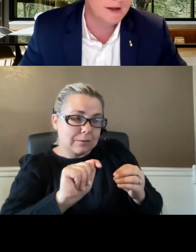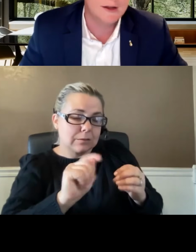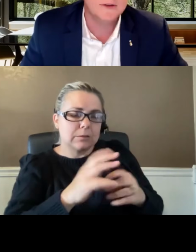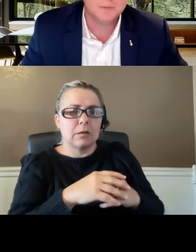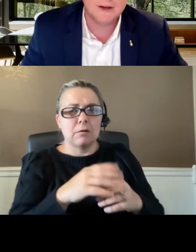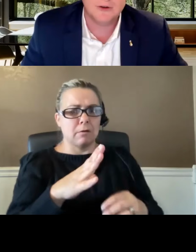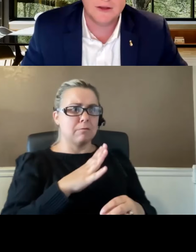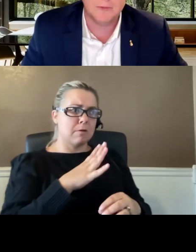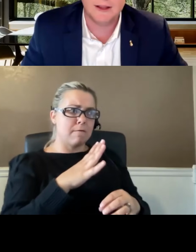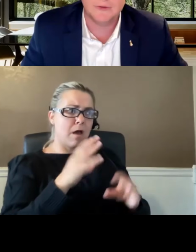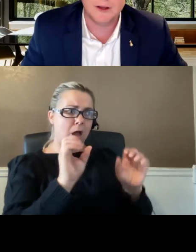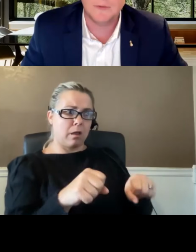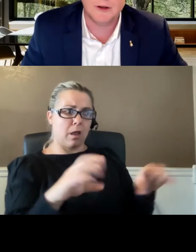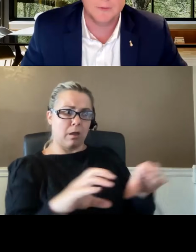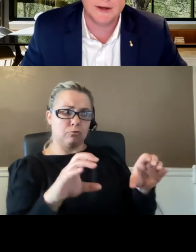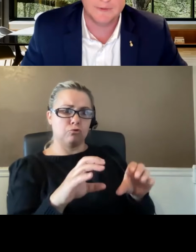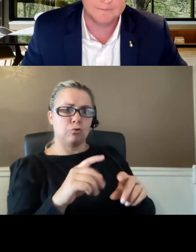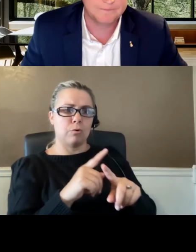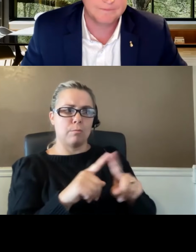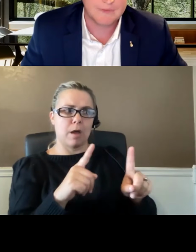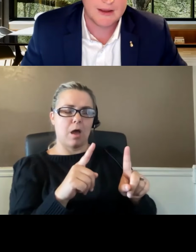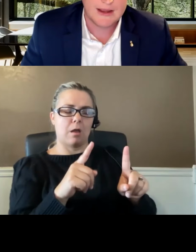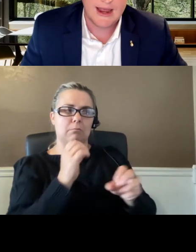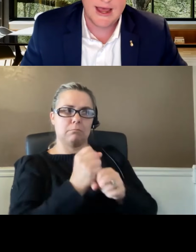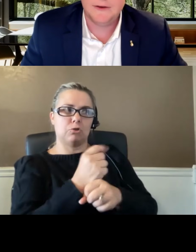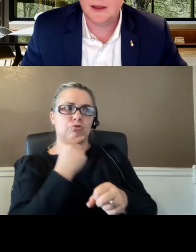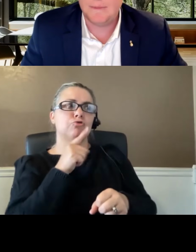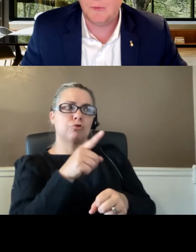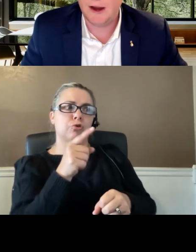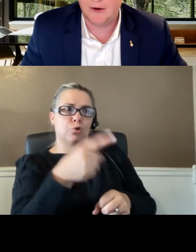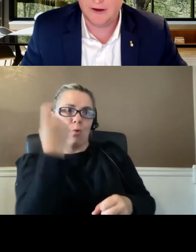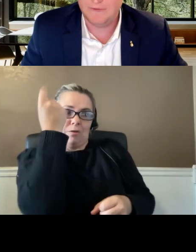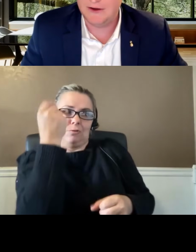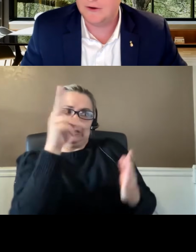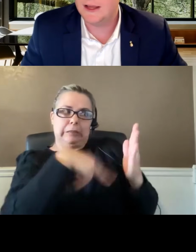just make sure that you realize what what you're reading. And beware when a vendor